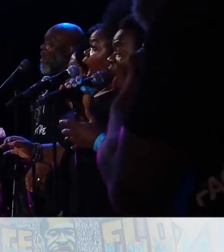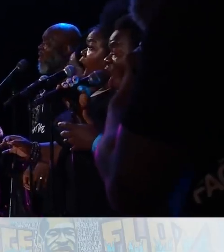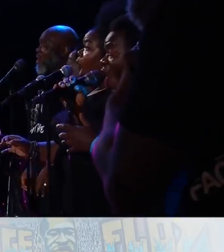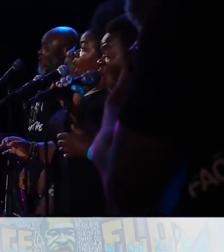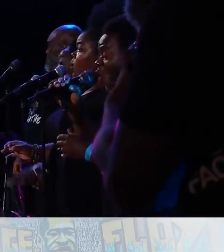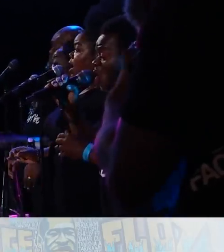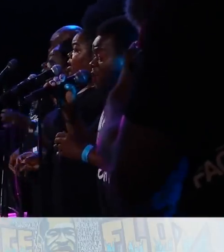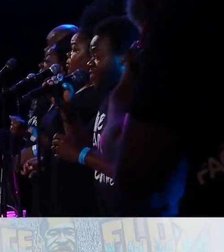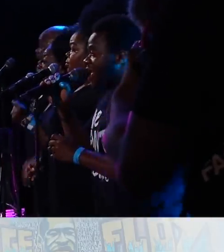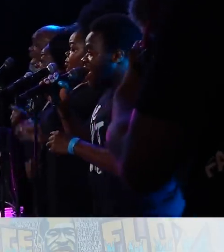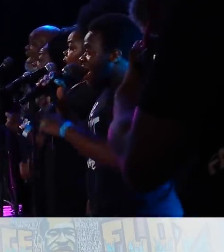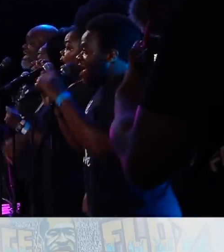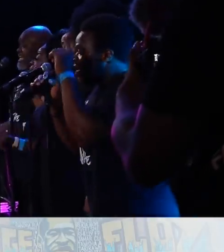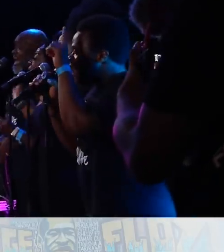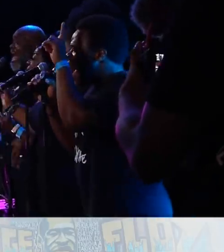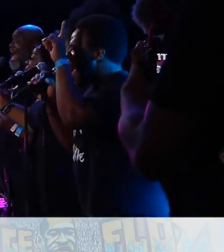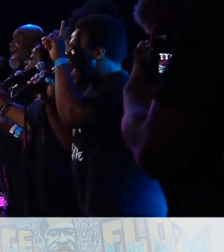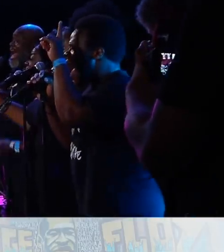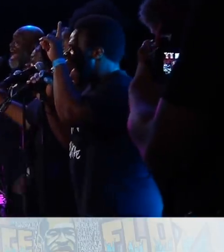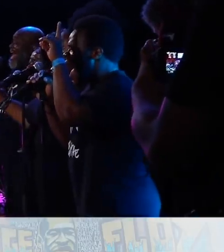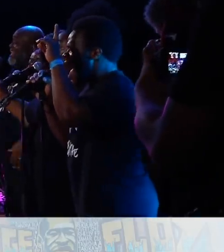HE SHALL HIDE ME